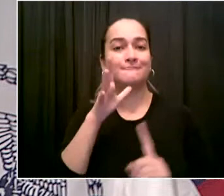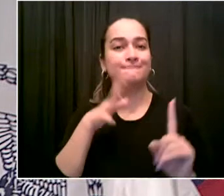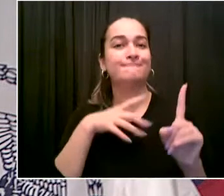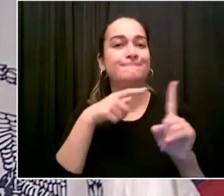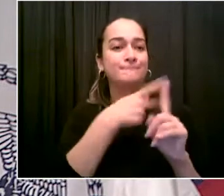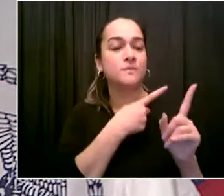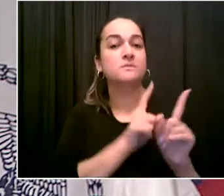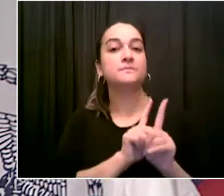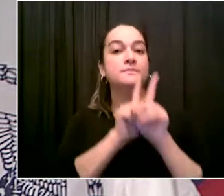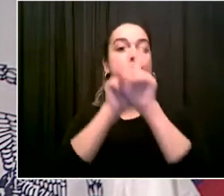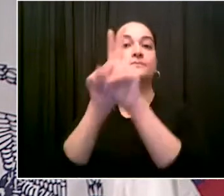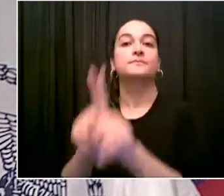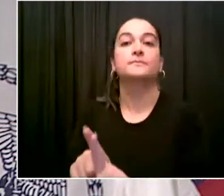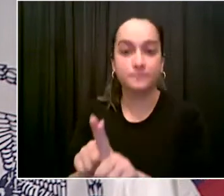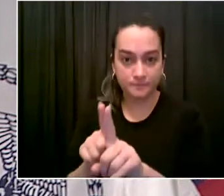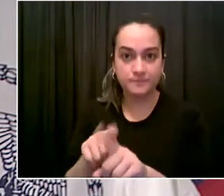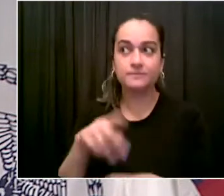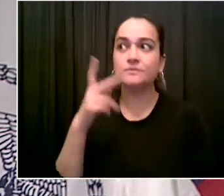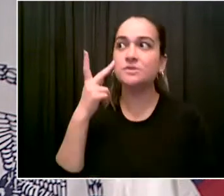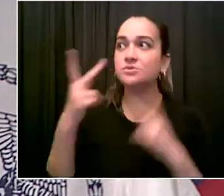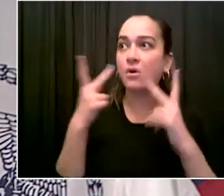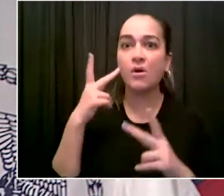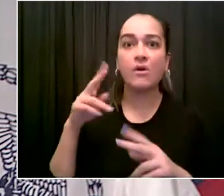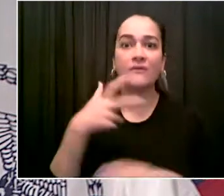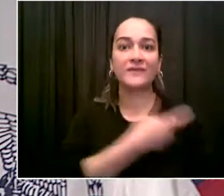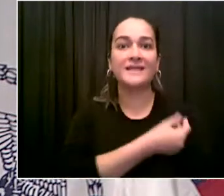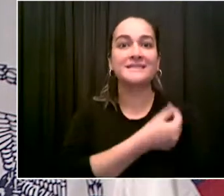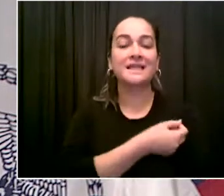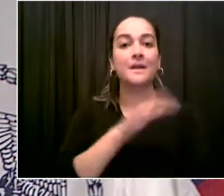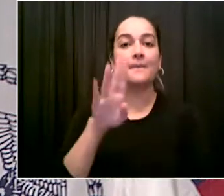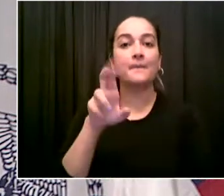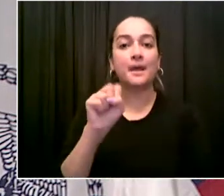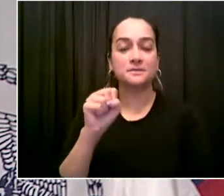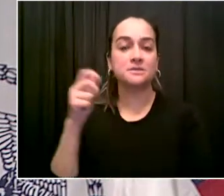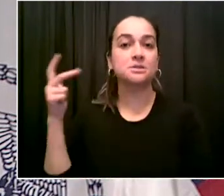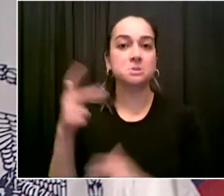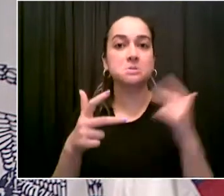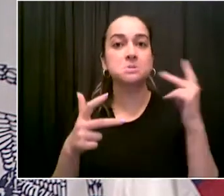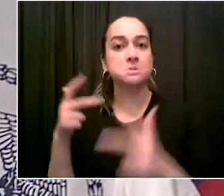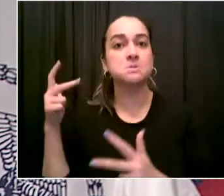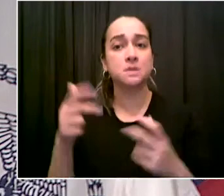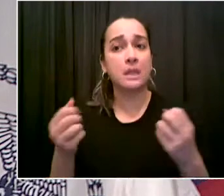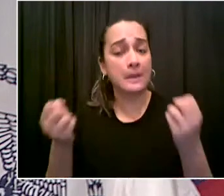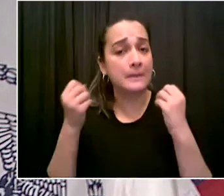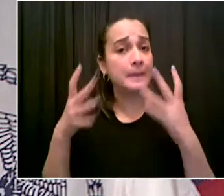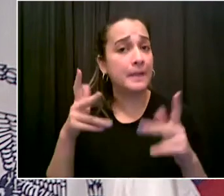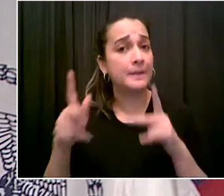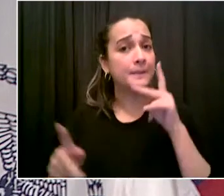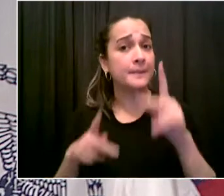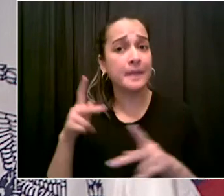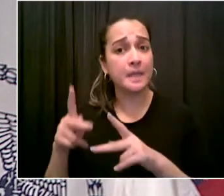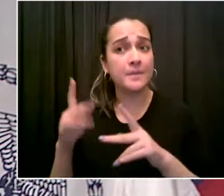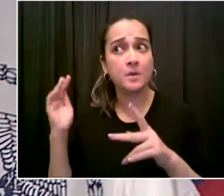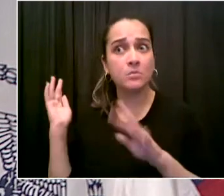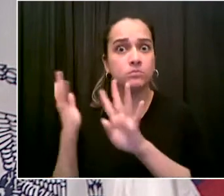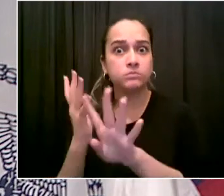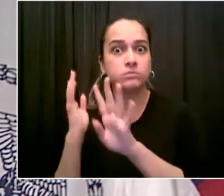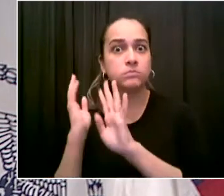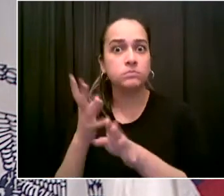AT THE VACCINE BUS IN THE BRONX ON A STREET CORNER GENERATE A LOT OF